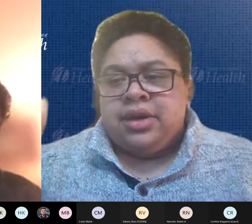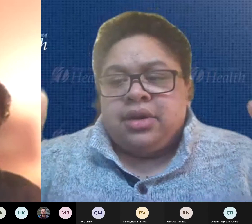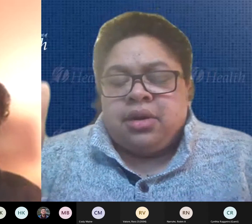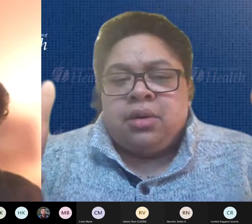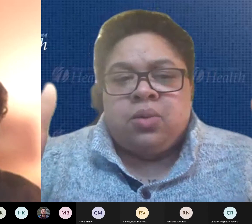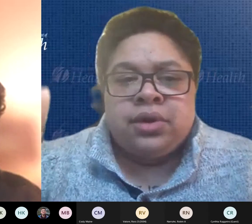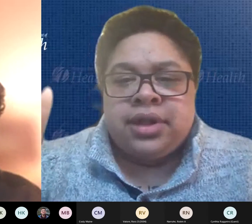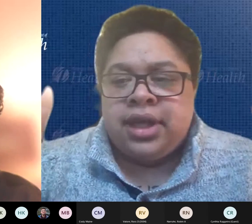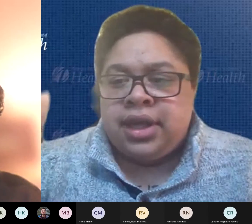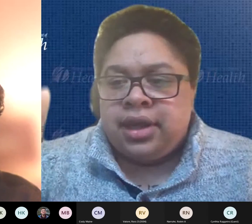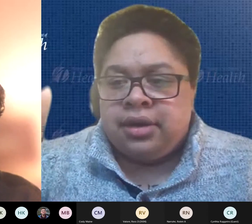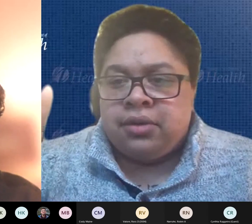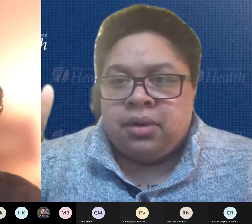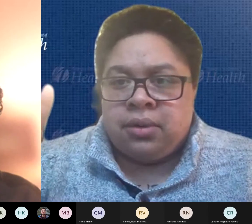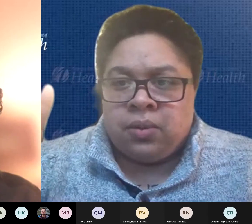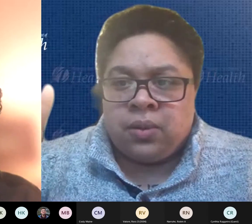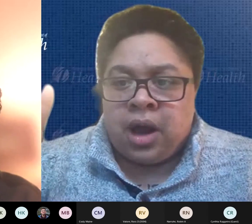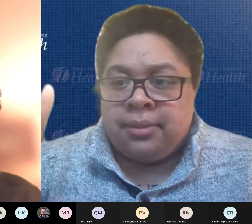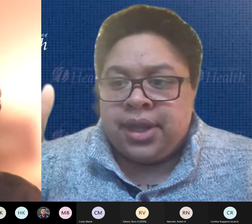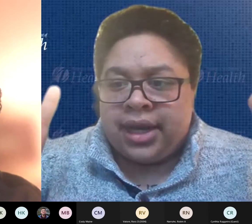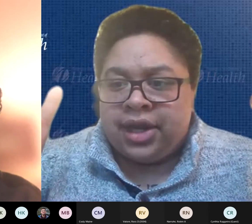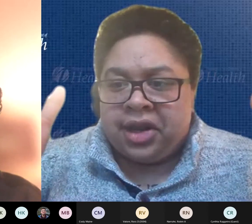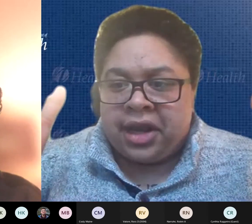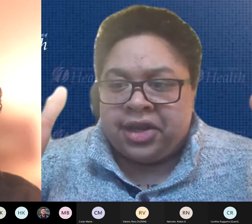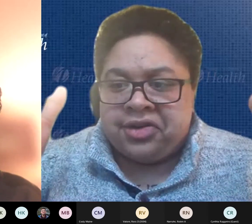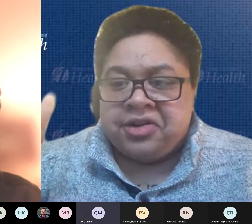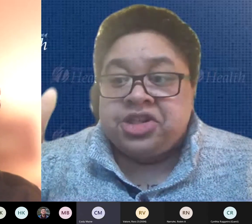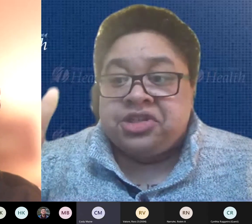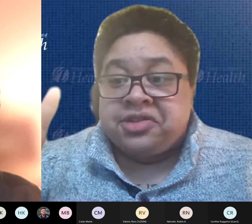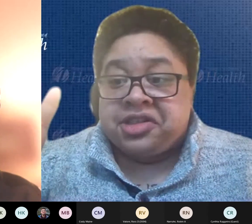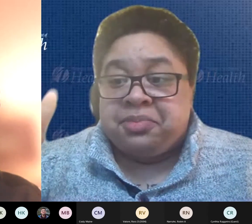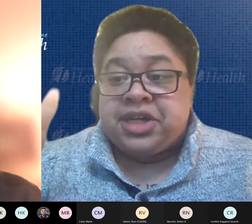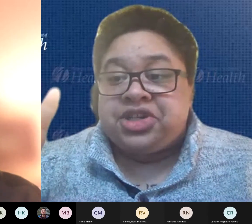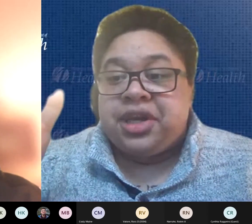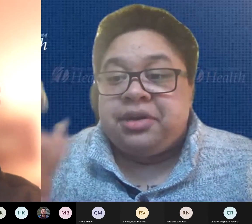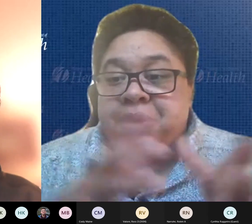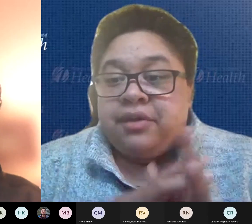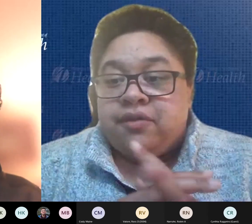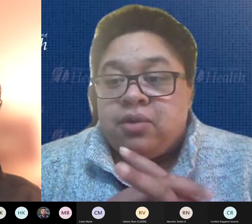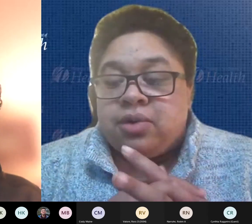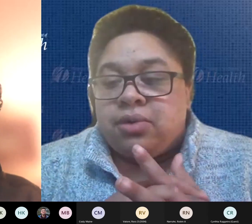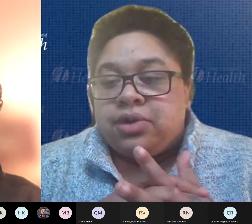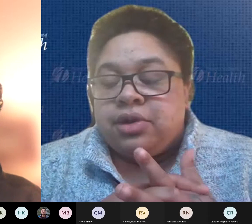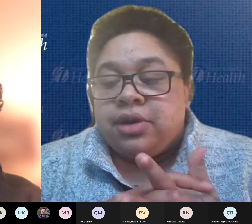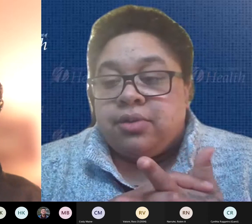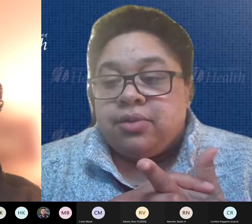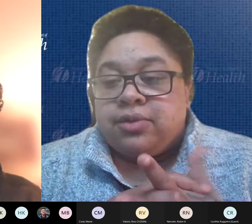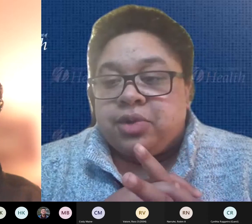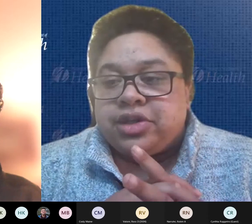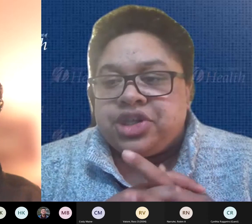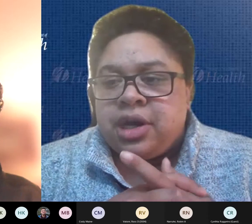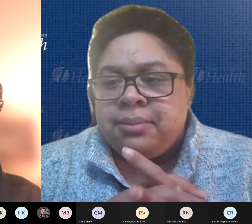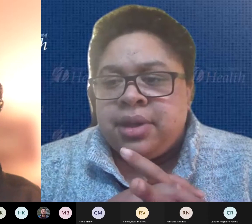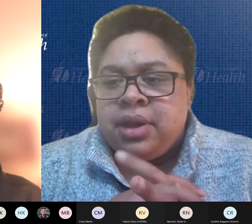And really Robin, I encourage you, especially, to be vocal during our Rules Workshop.